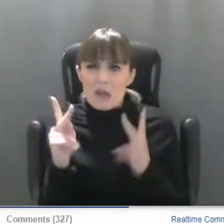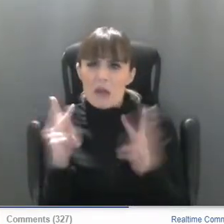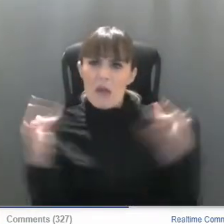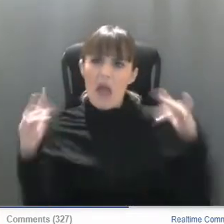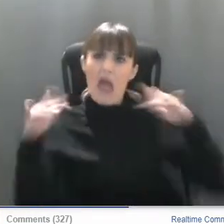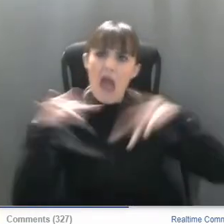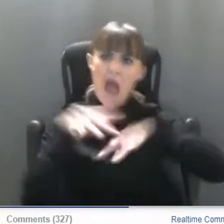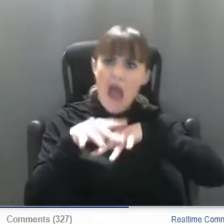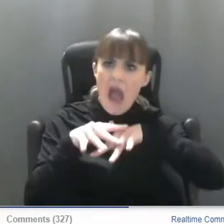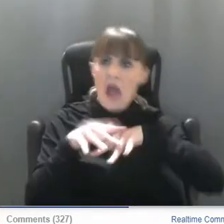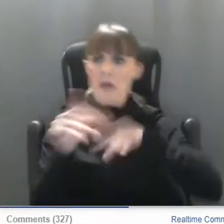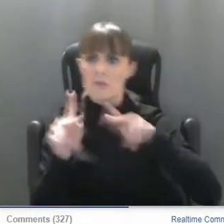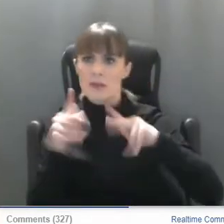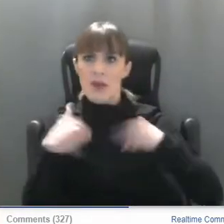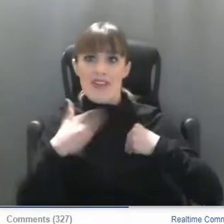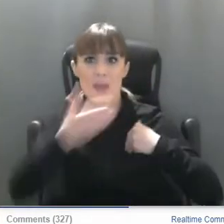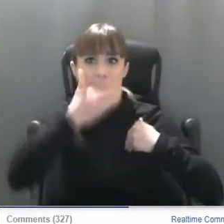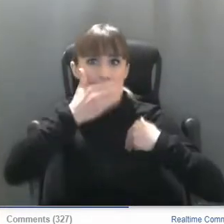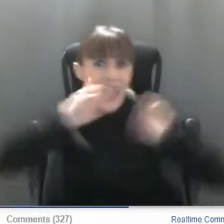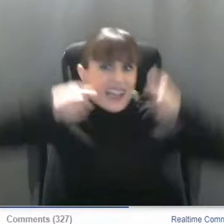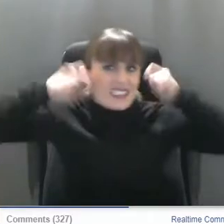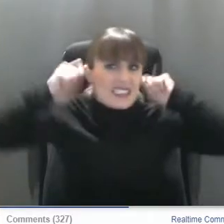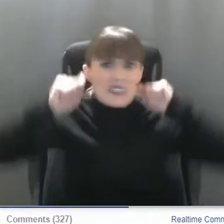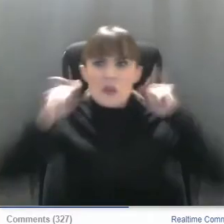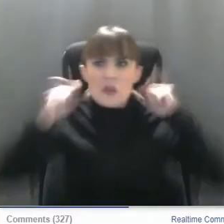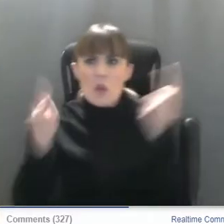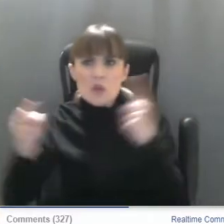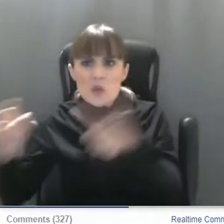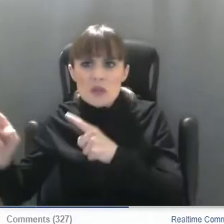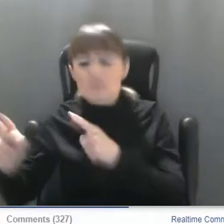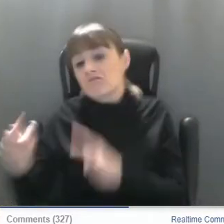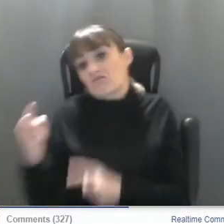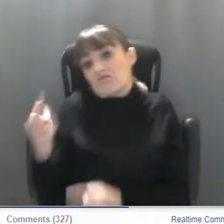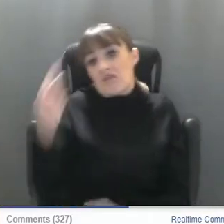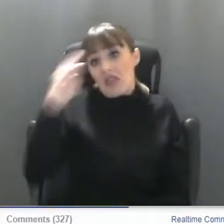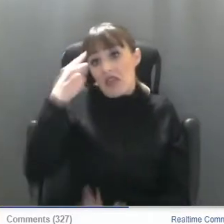going on? So I thought we'd just do a quick little walking tour of the zoo.